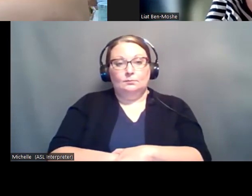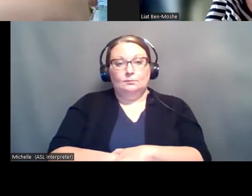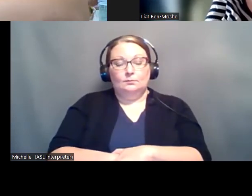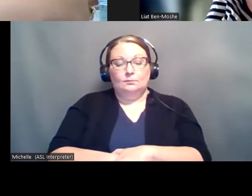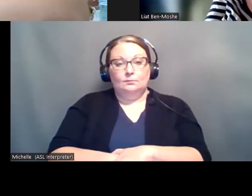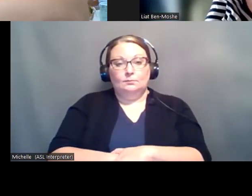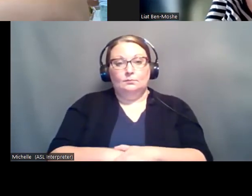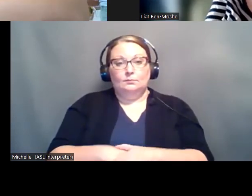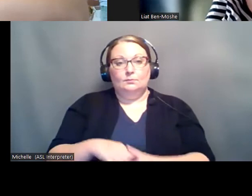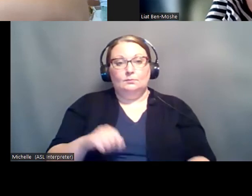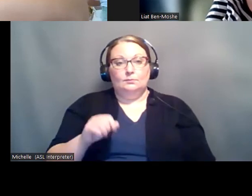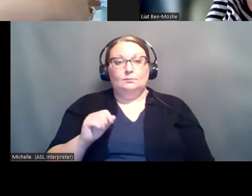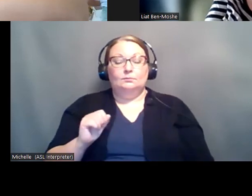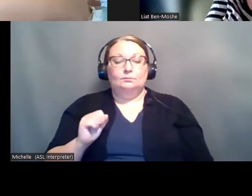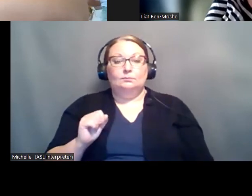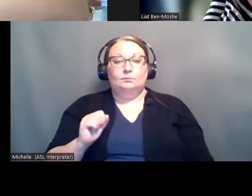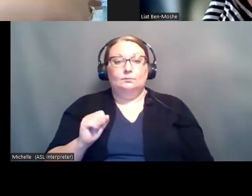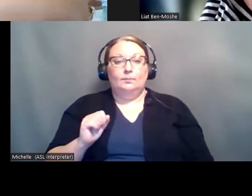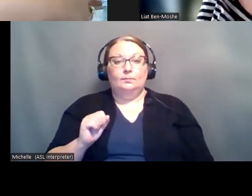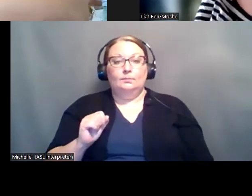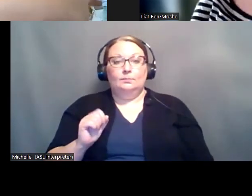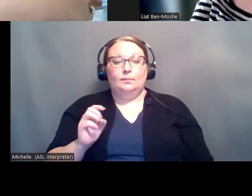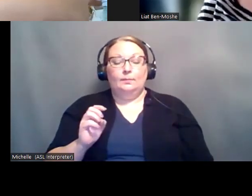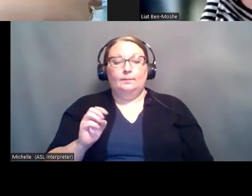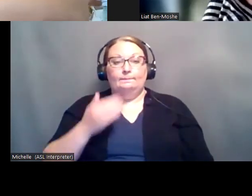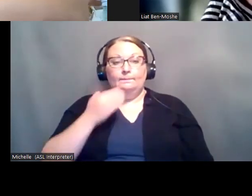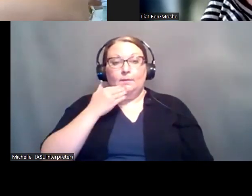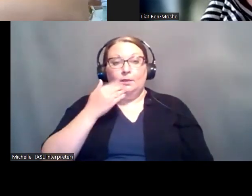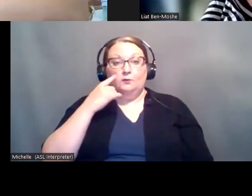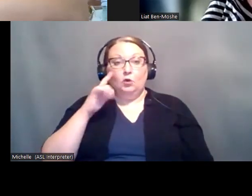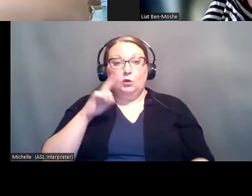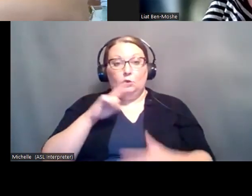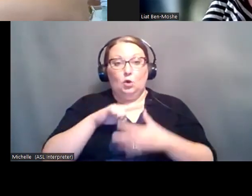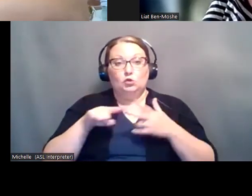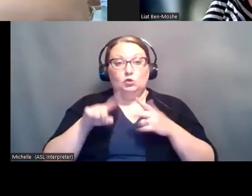So thank you for those questions,